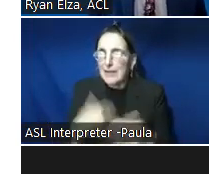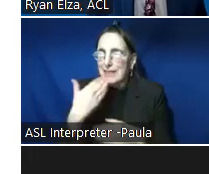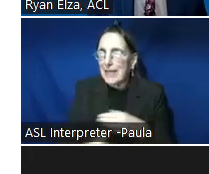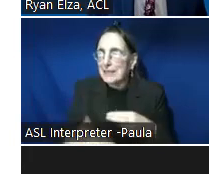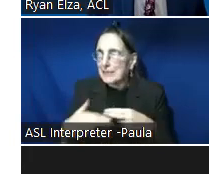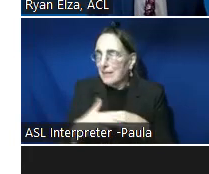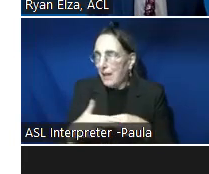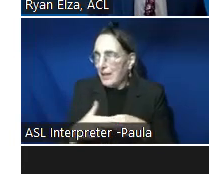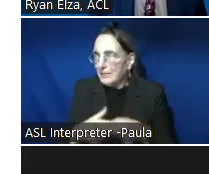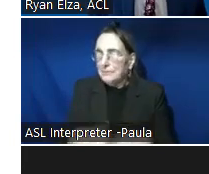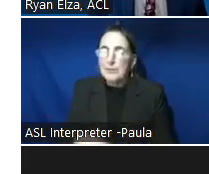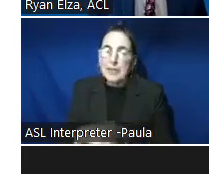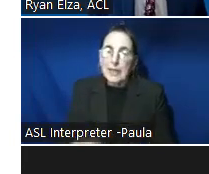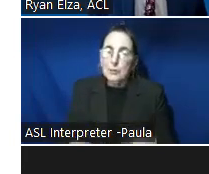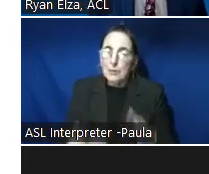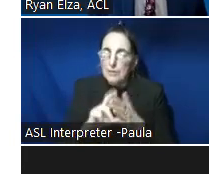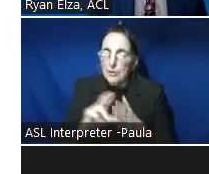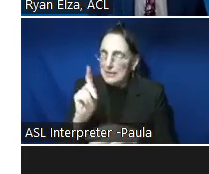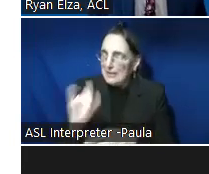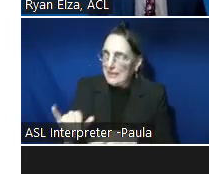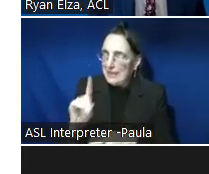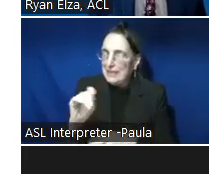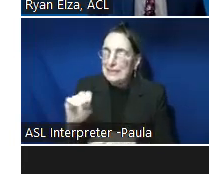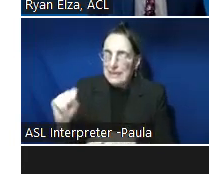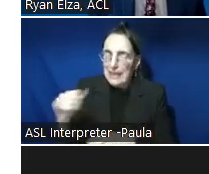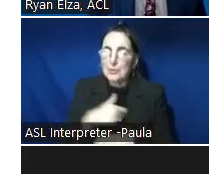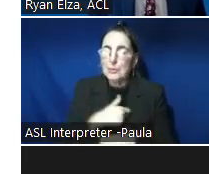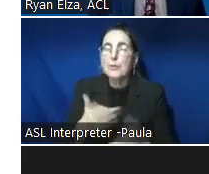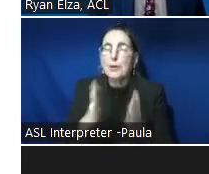the letter of intent by November In reviewing these key dates, we are requesting the letter of intent by November 15